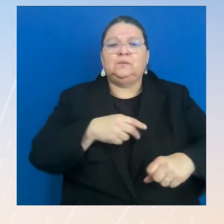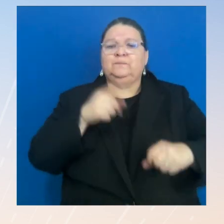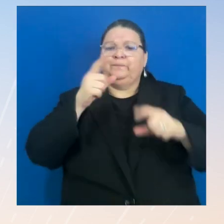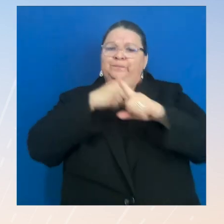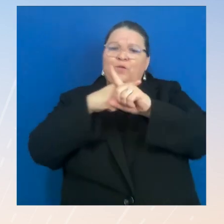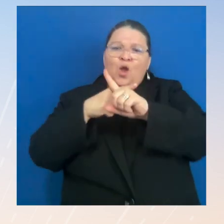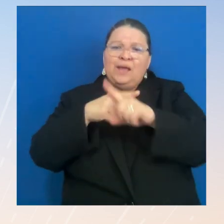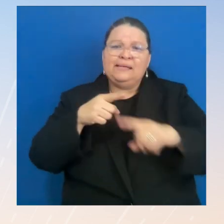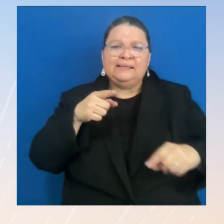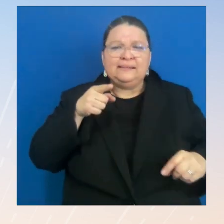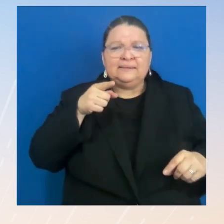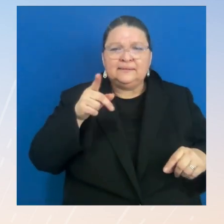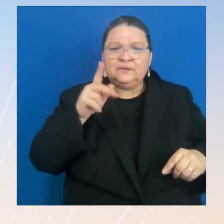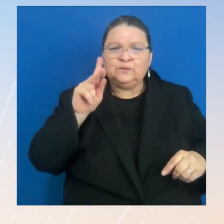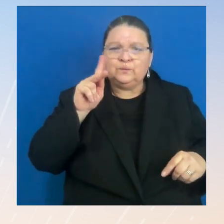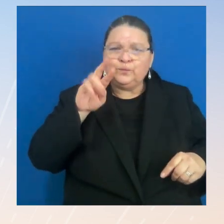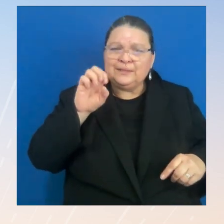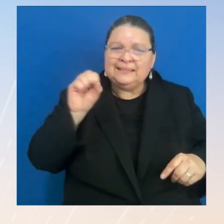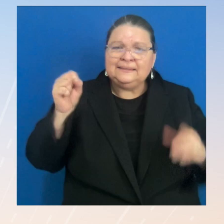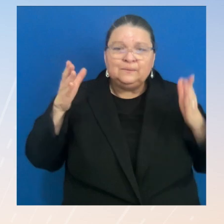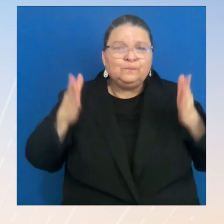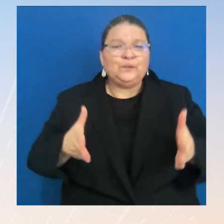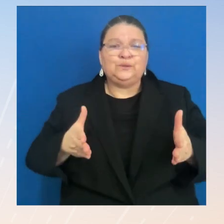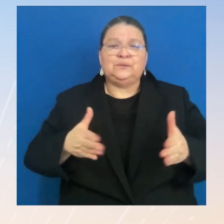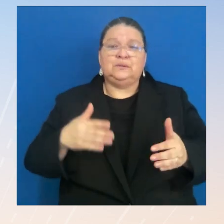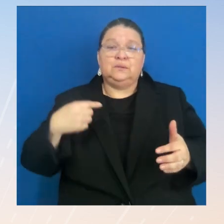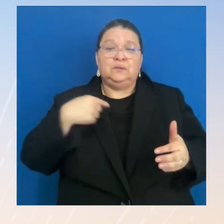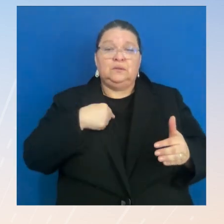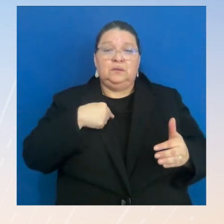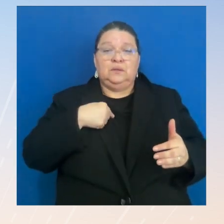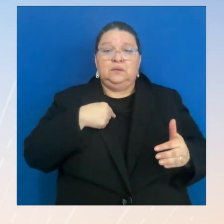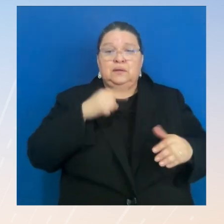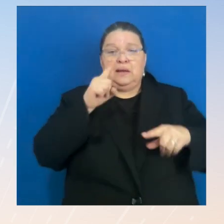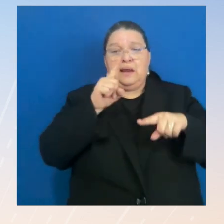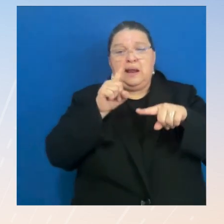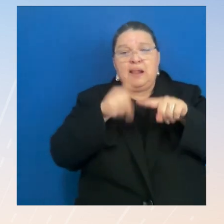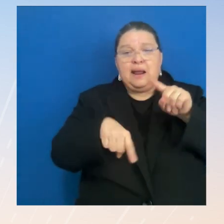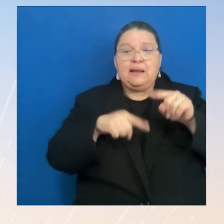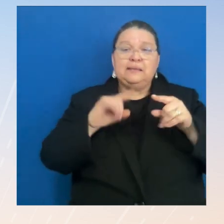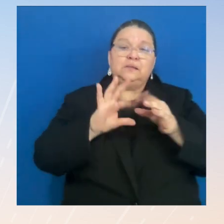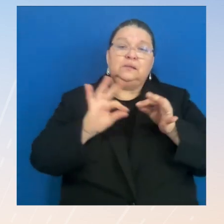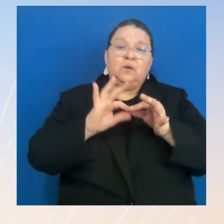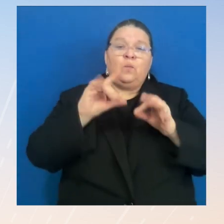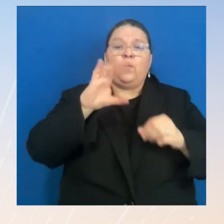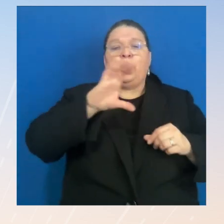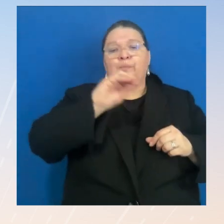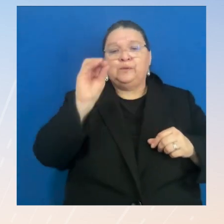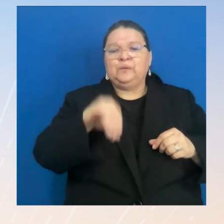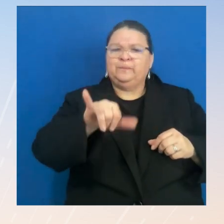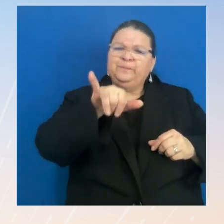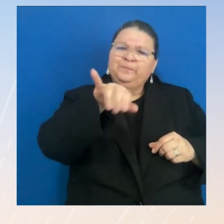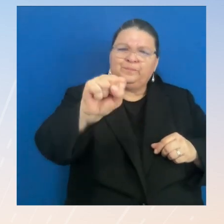But certainly, we've seen, you know, barbaric and horrific actions by the military on the ground,